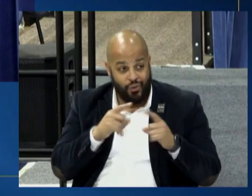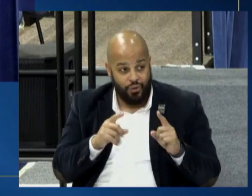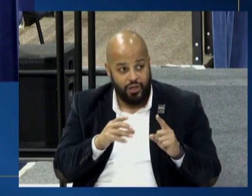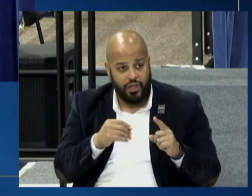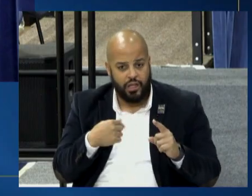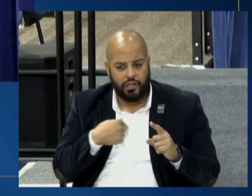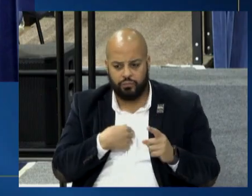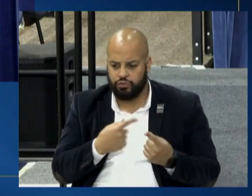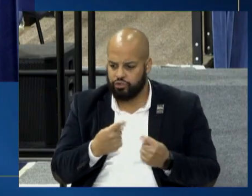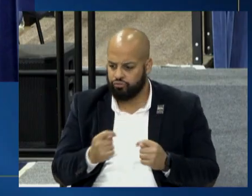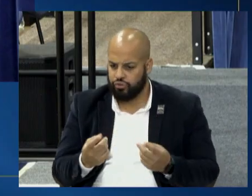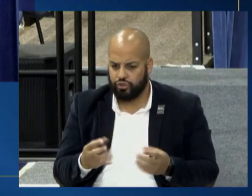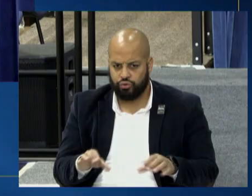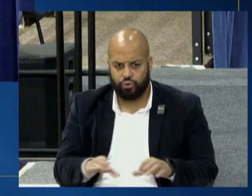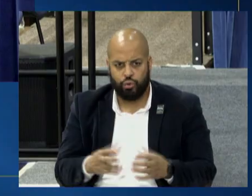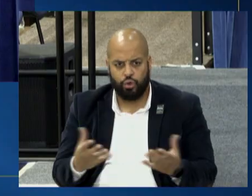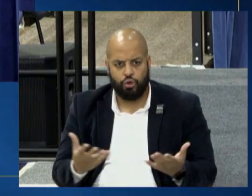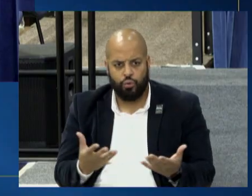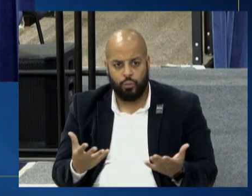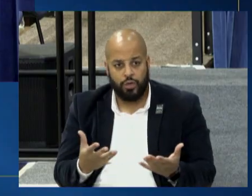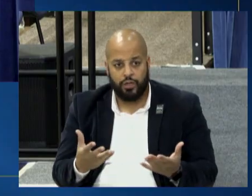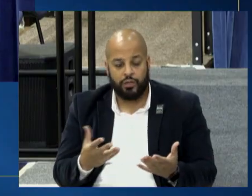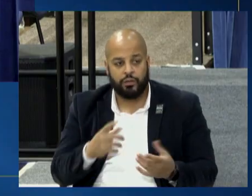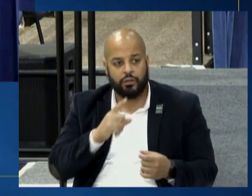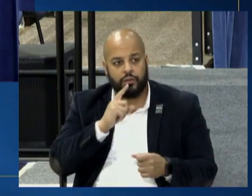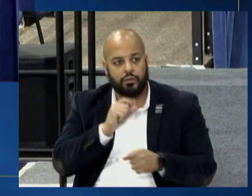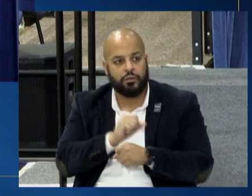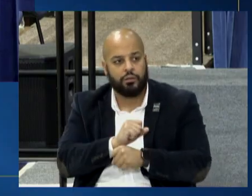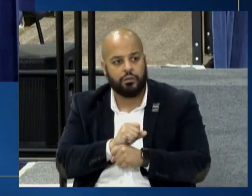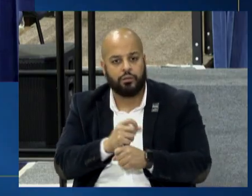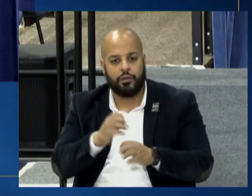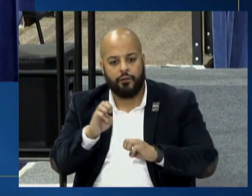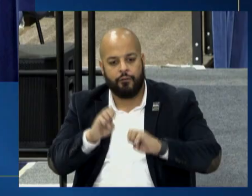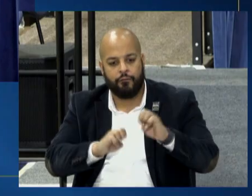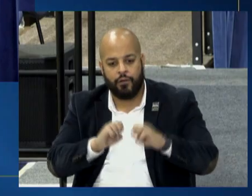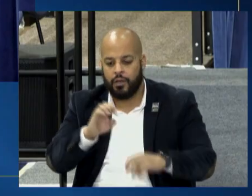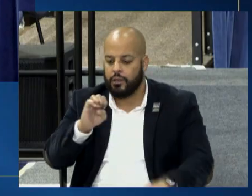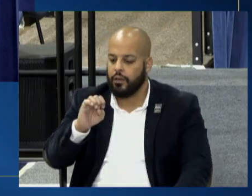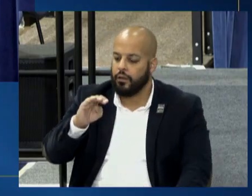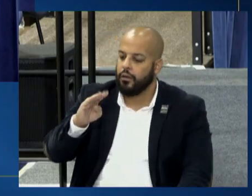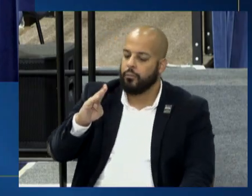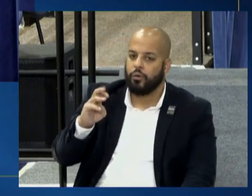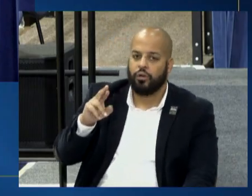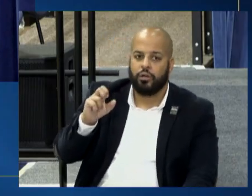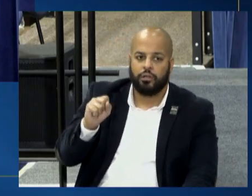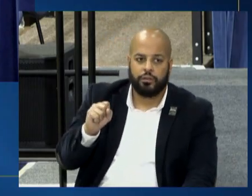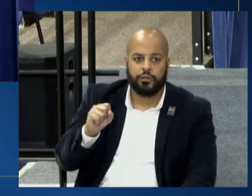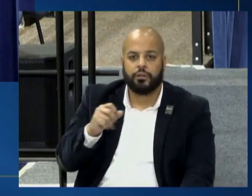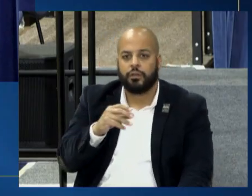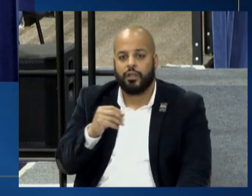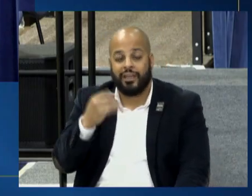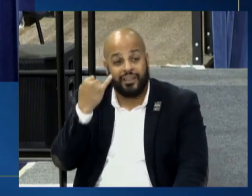to do is actually evaluate the embers, the -- does the -- if you looked at all of the pieces